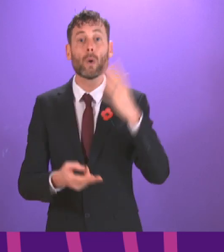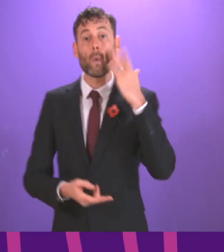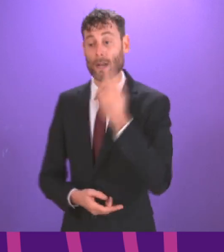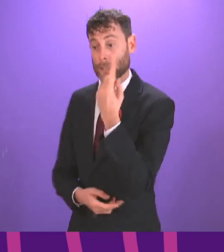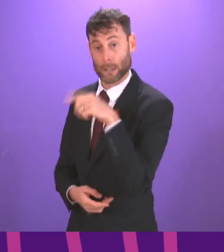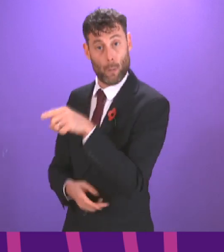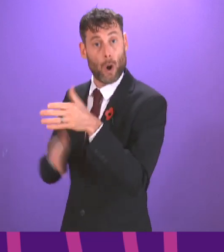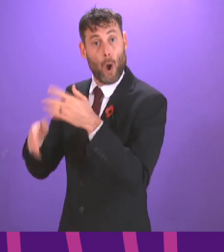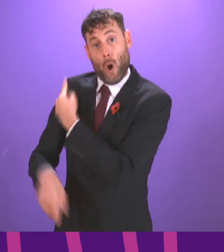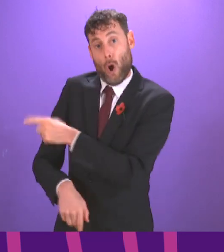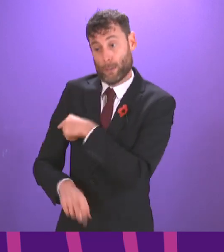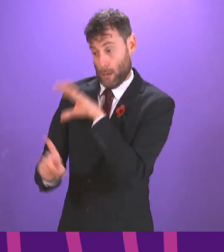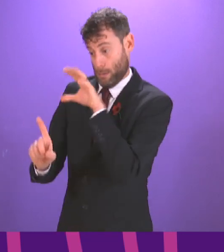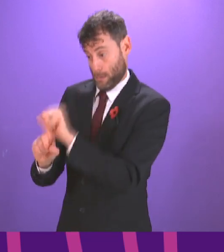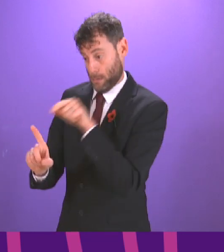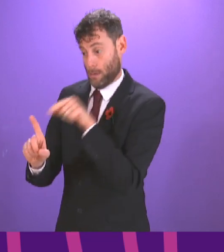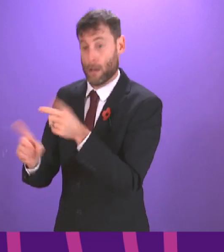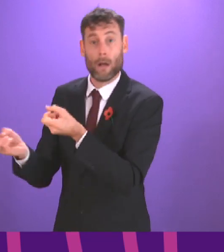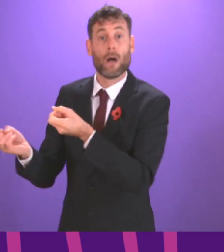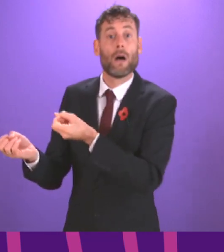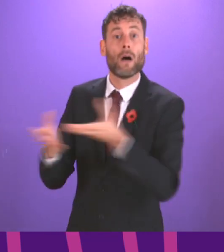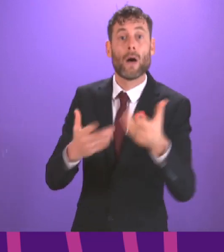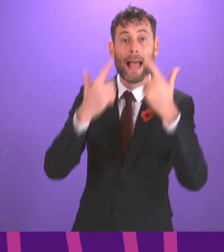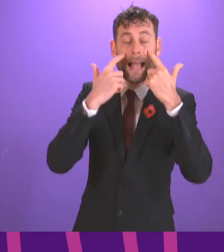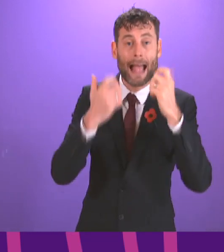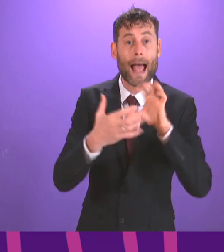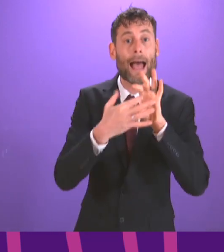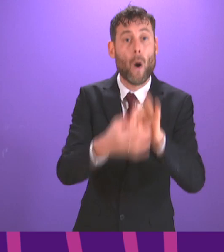said that the best estimate was that there was a 45 per cent increase in the risk of